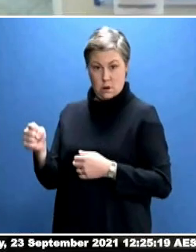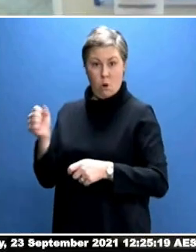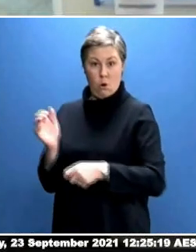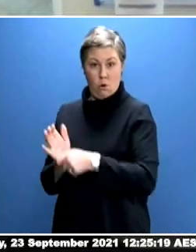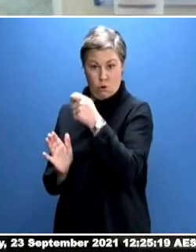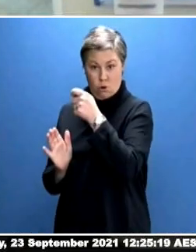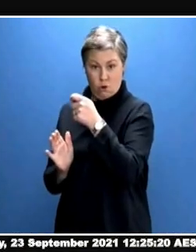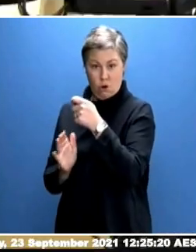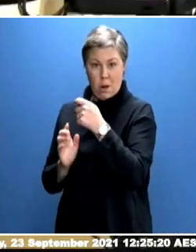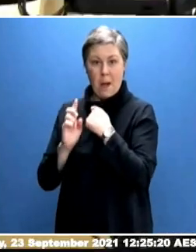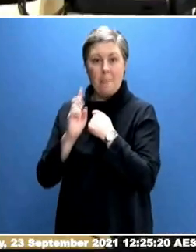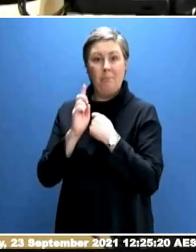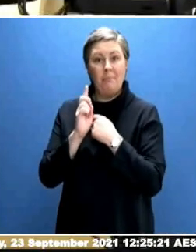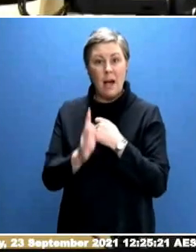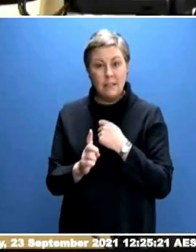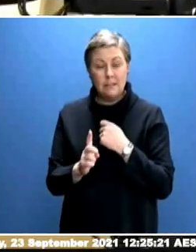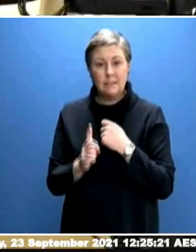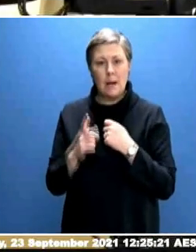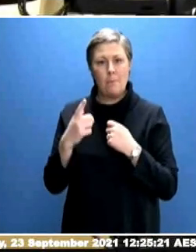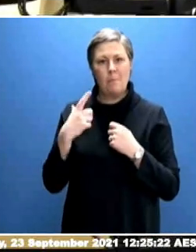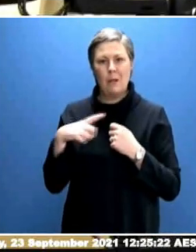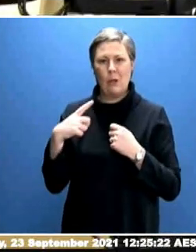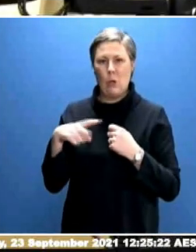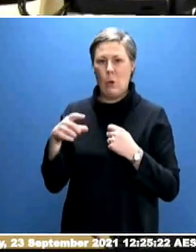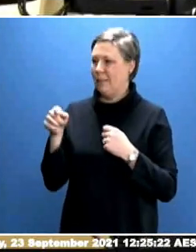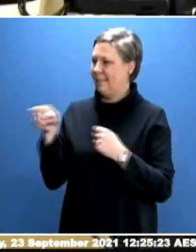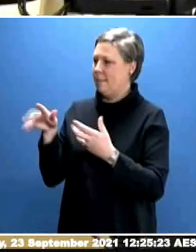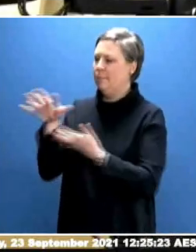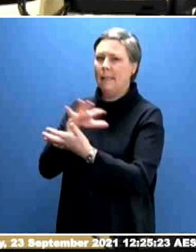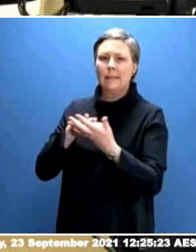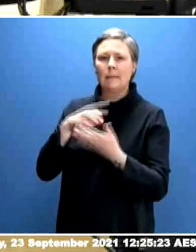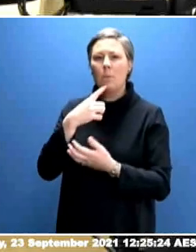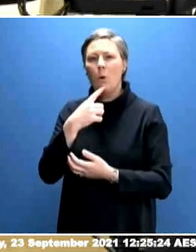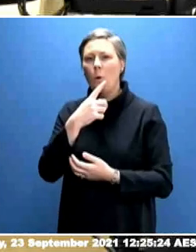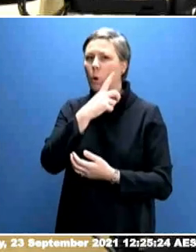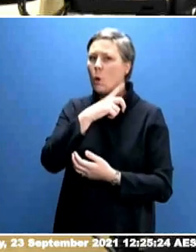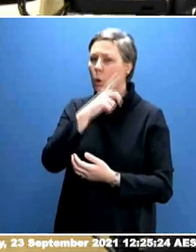but because of the gender make-up of children in the Centre,